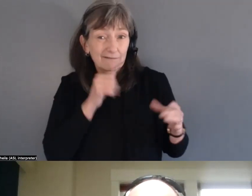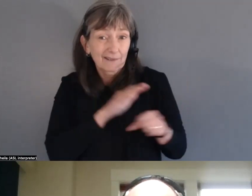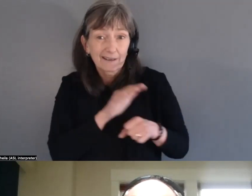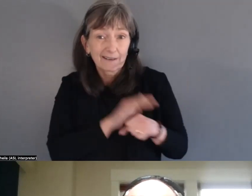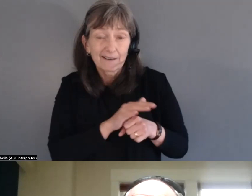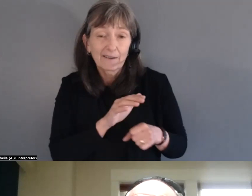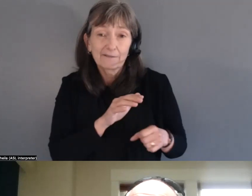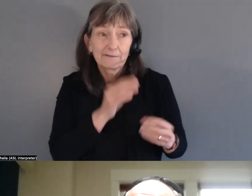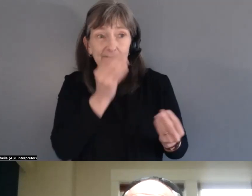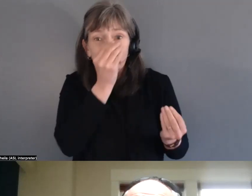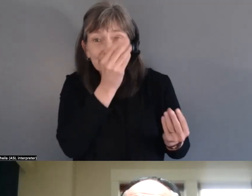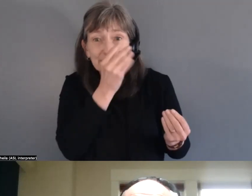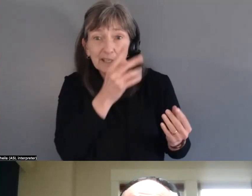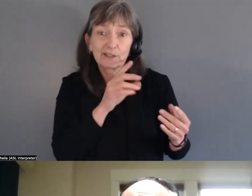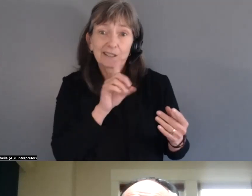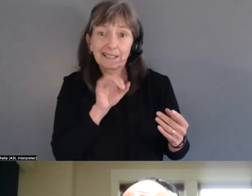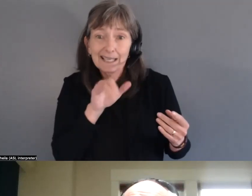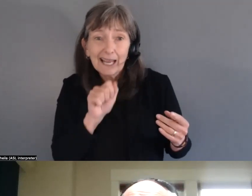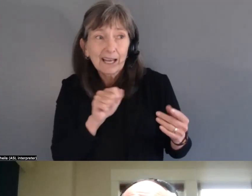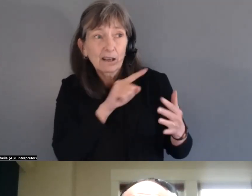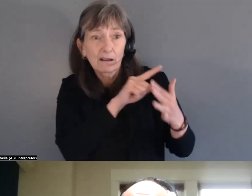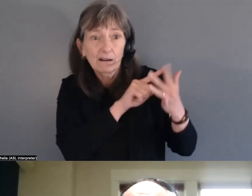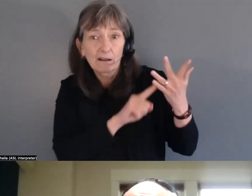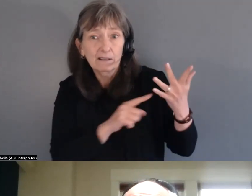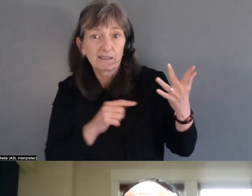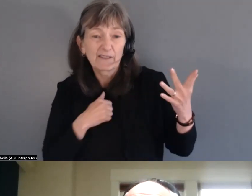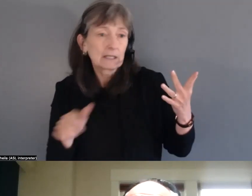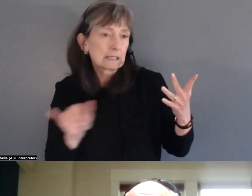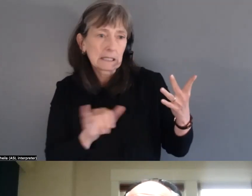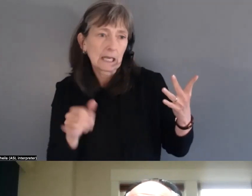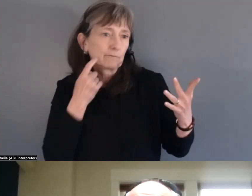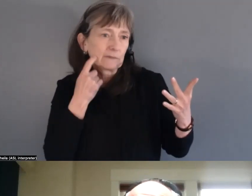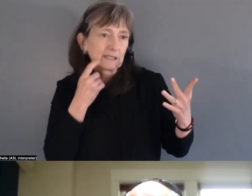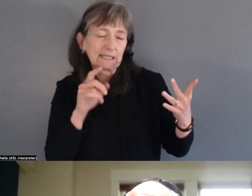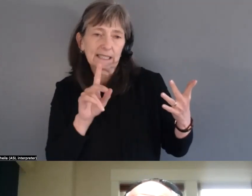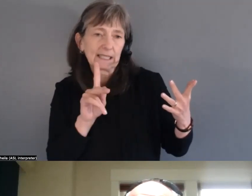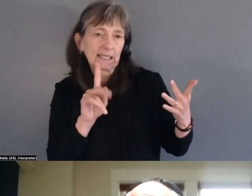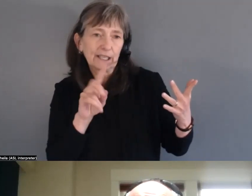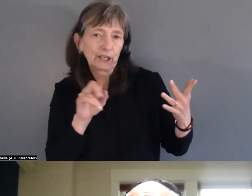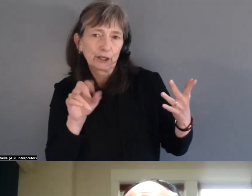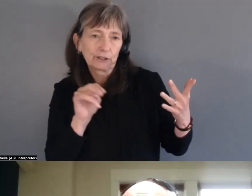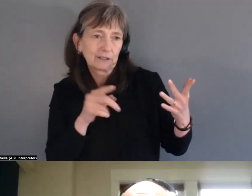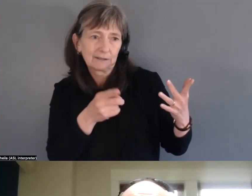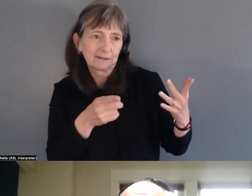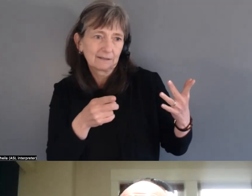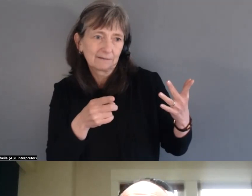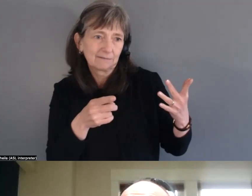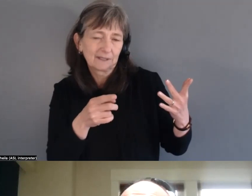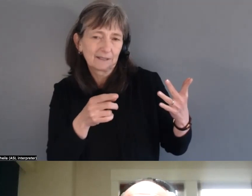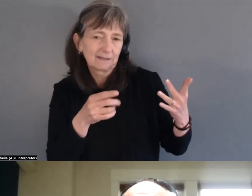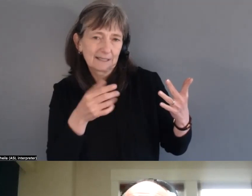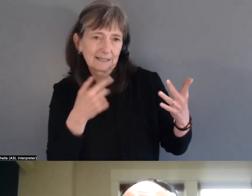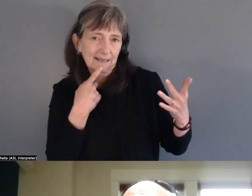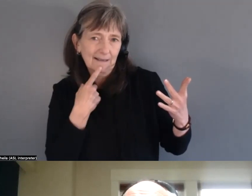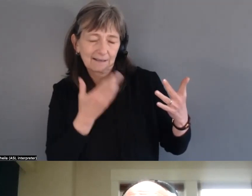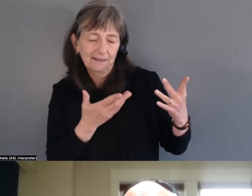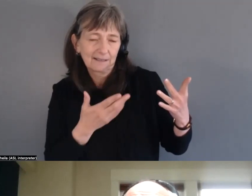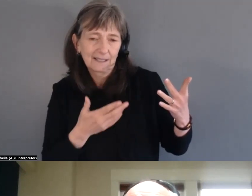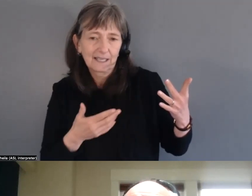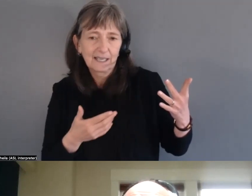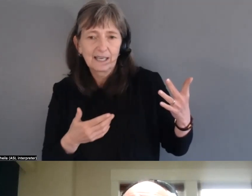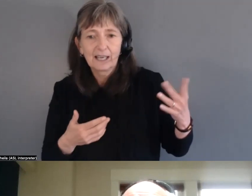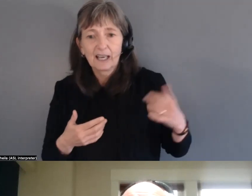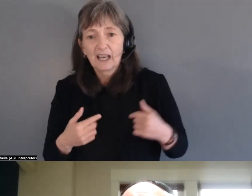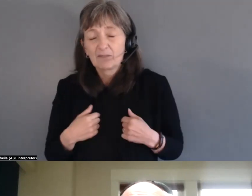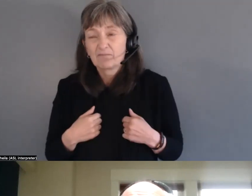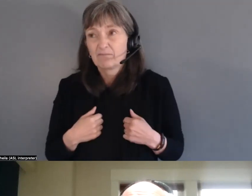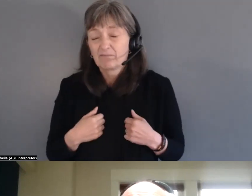what Kieron said was all extremely useful. I think the only thing I could basically do is really